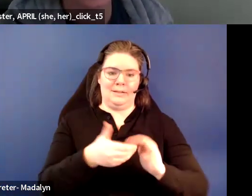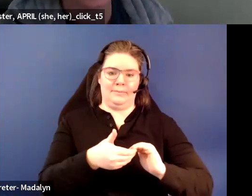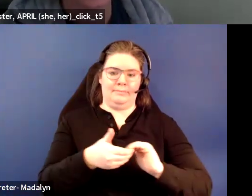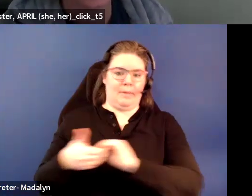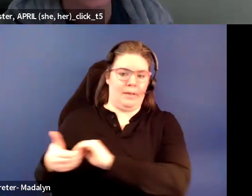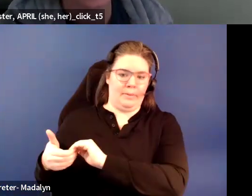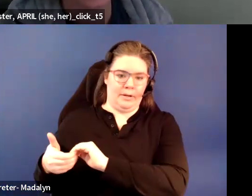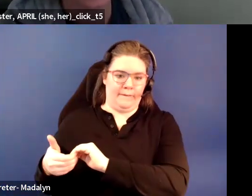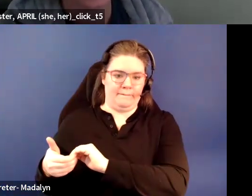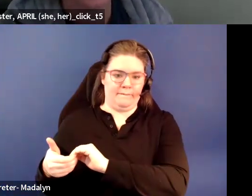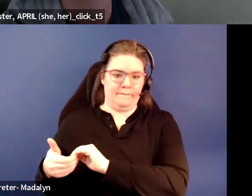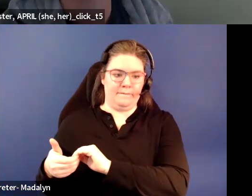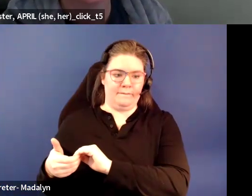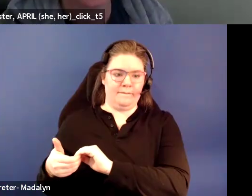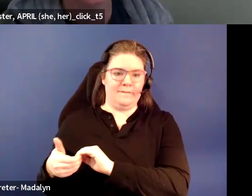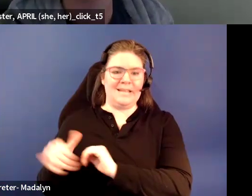Carolyn Grawi: able was part of